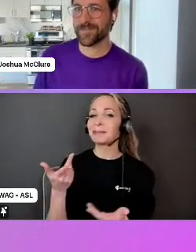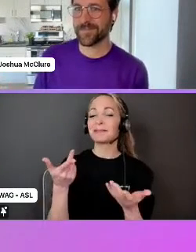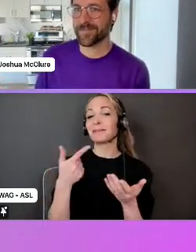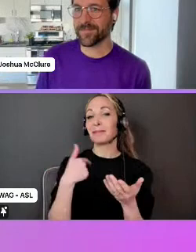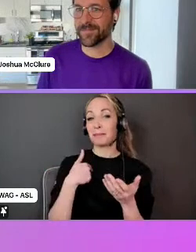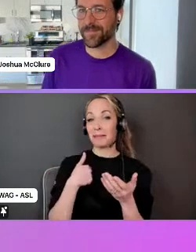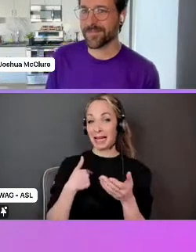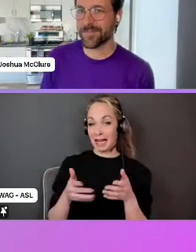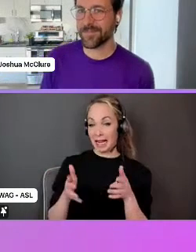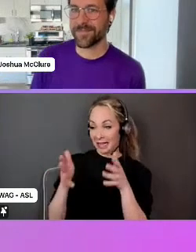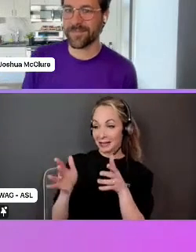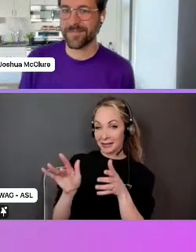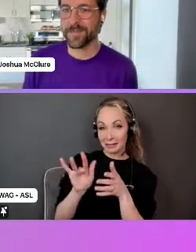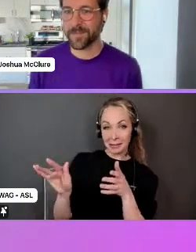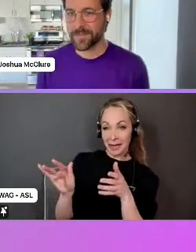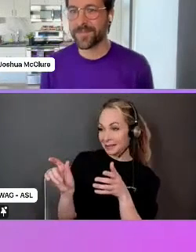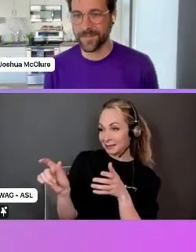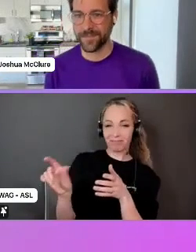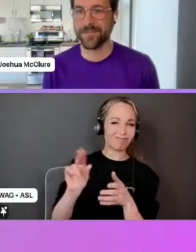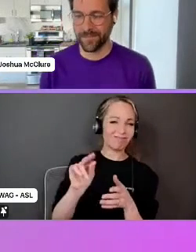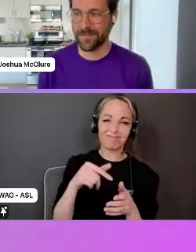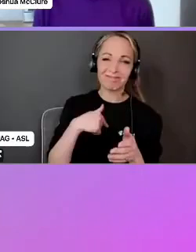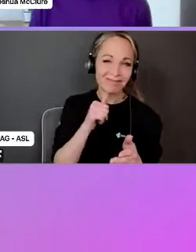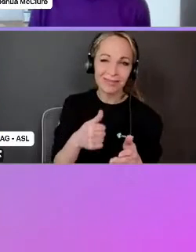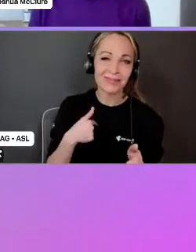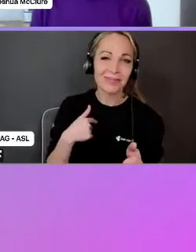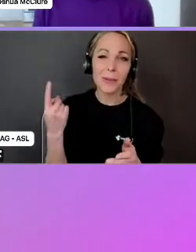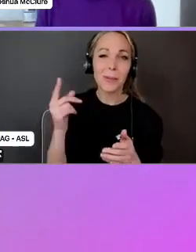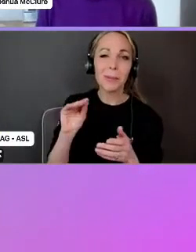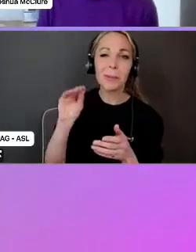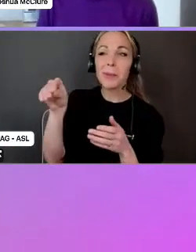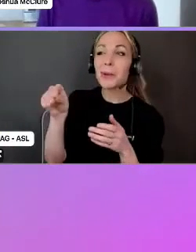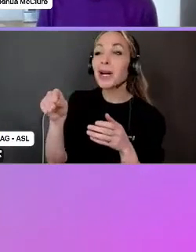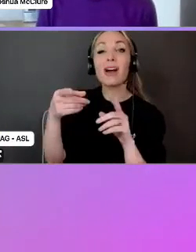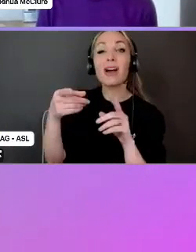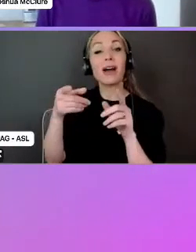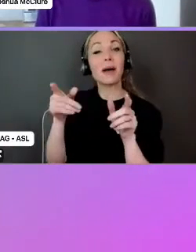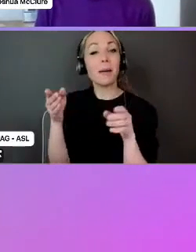my perspective on it from an accessibility perspective. I